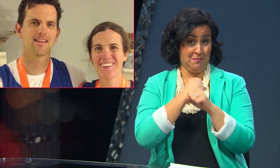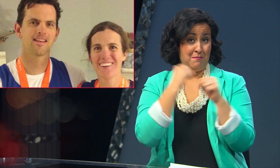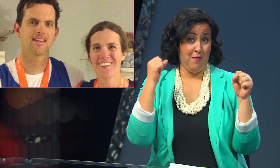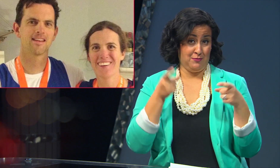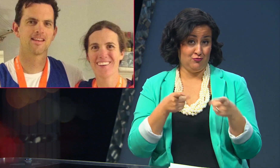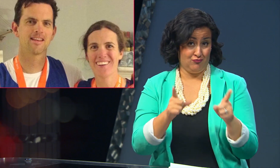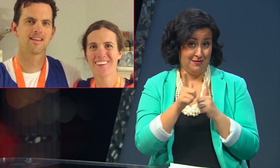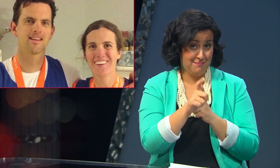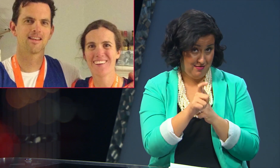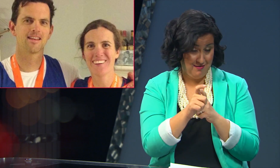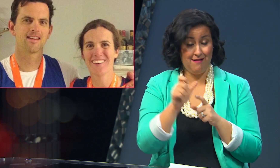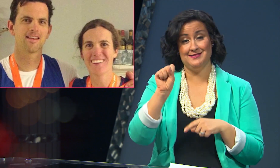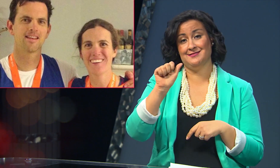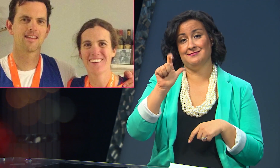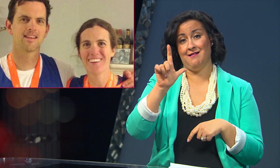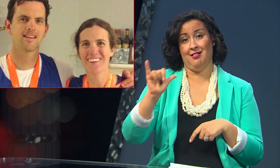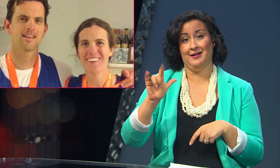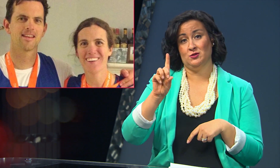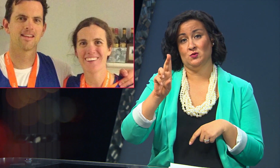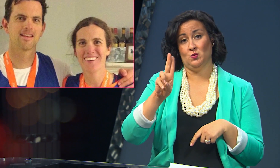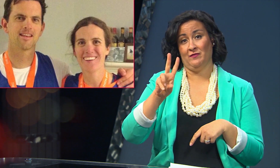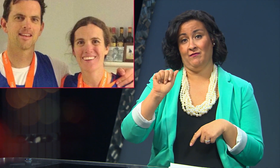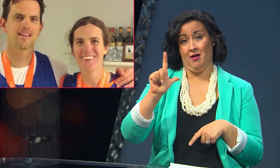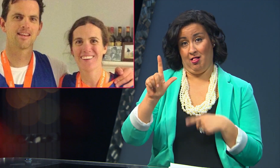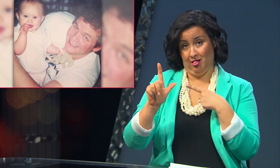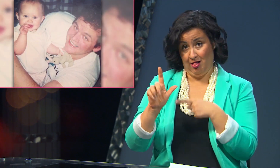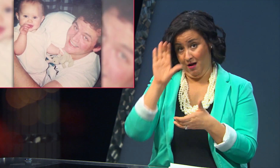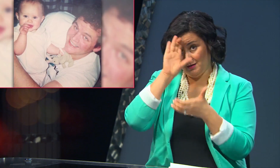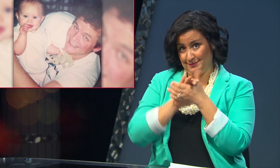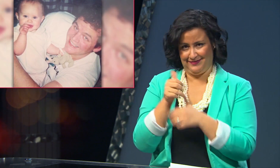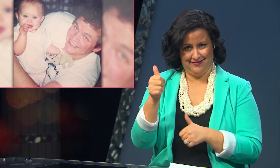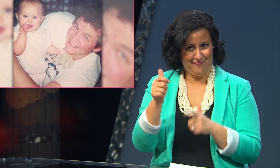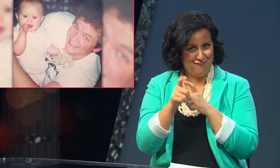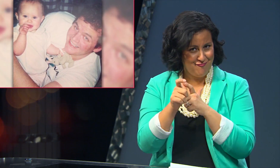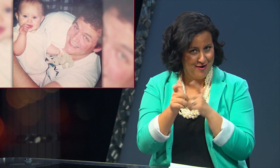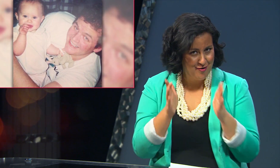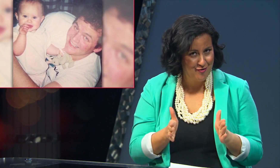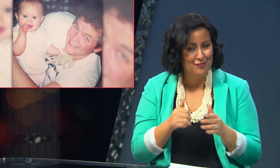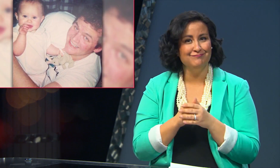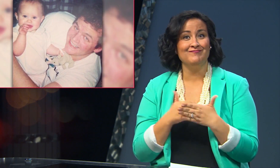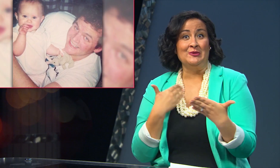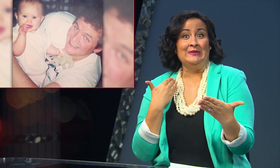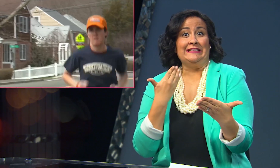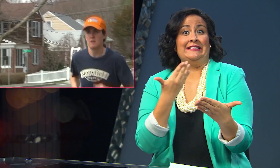WHEN THE BOMBS WENT OFF AT LAST YEAR'S MARATHON - SALLY DUVAL'S HUSBAND, A RUNNER, HAD JUST